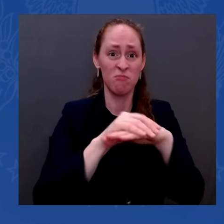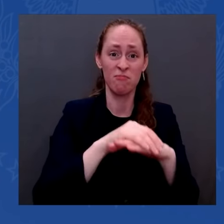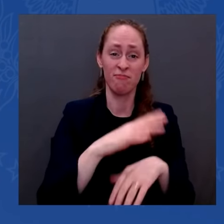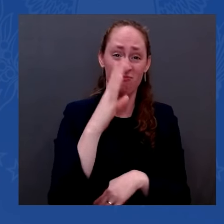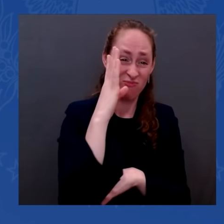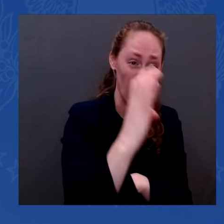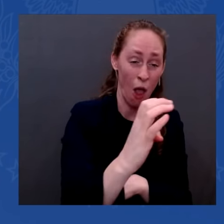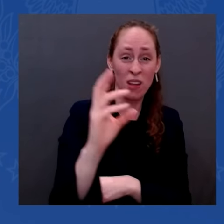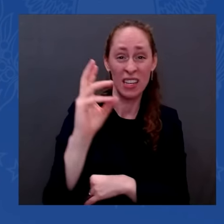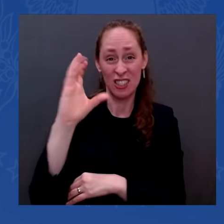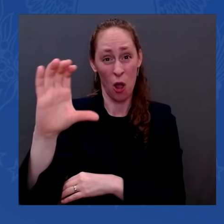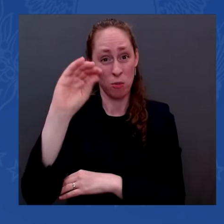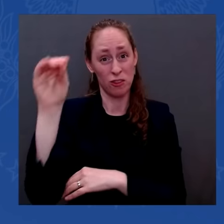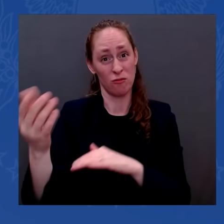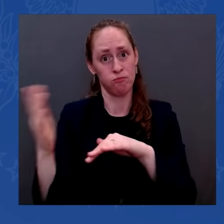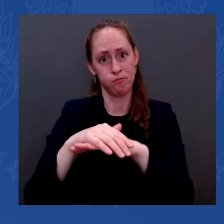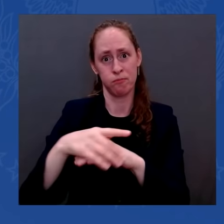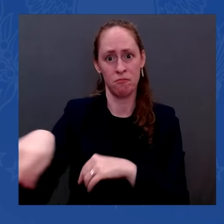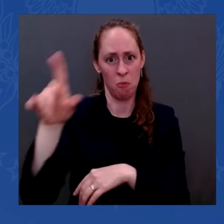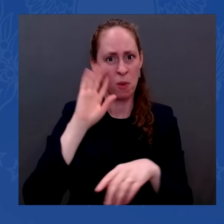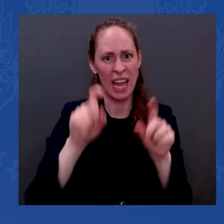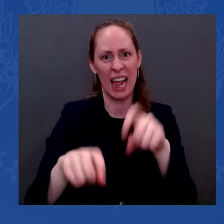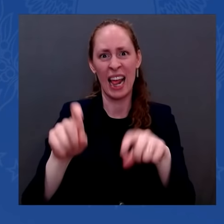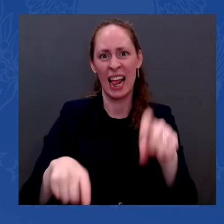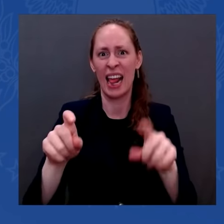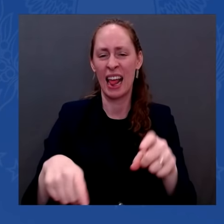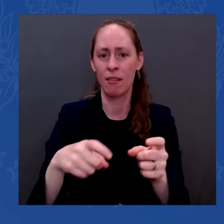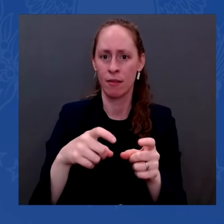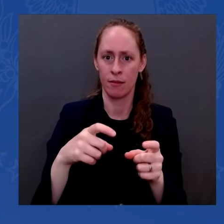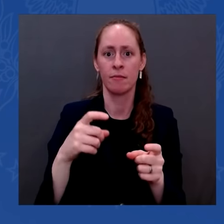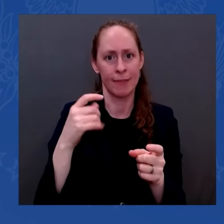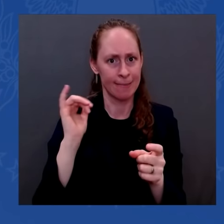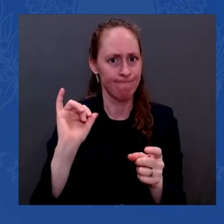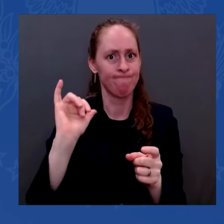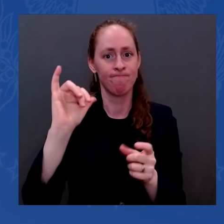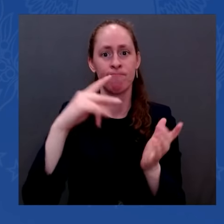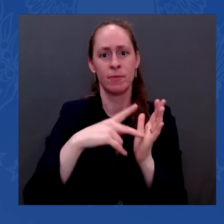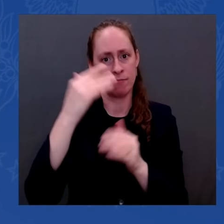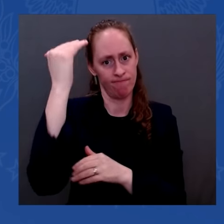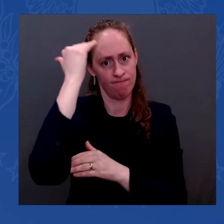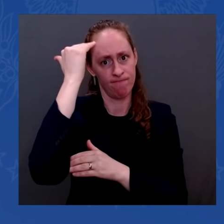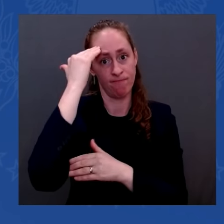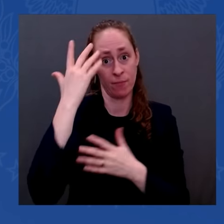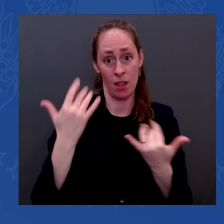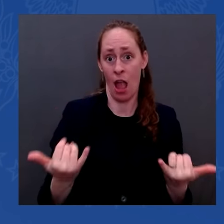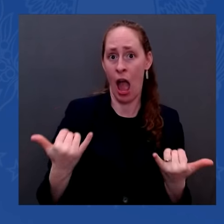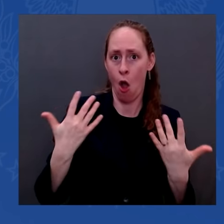close to 100 percent importation -- from other countries, particularly China, Australia, and Chile.